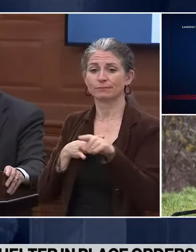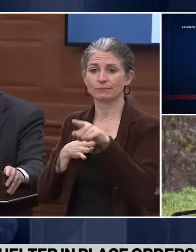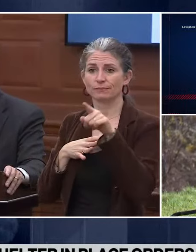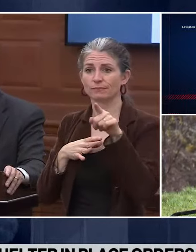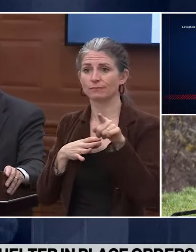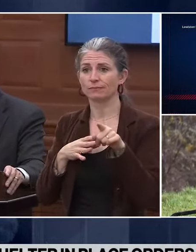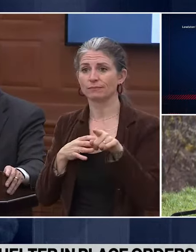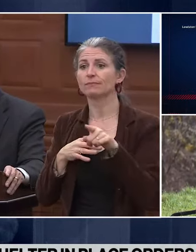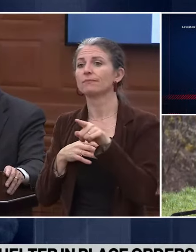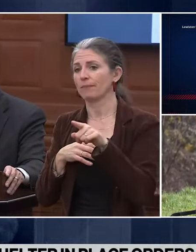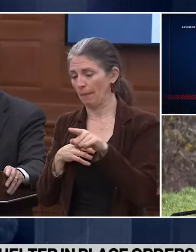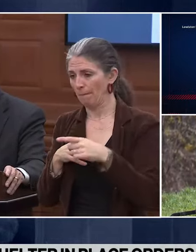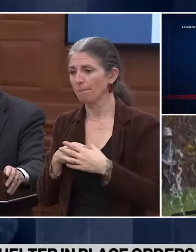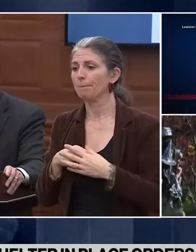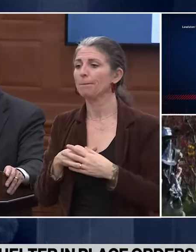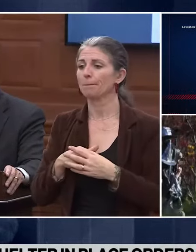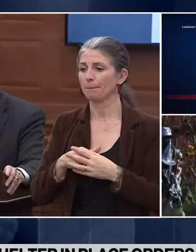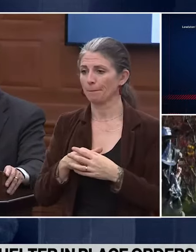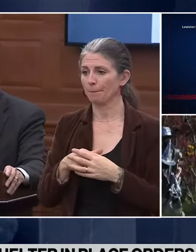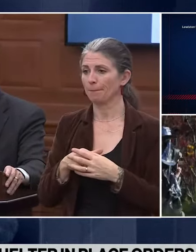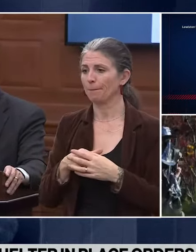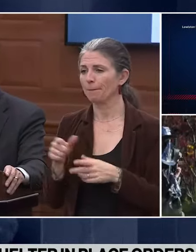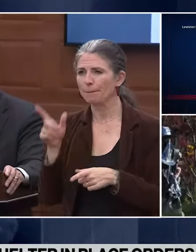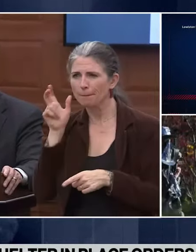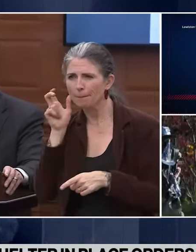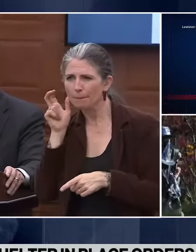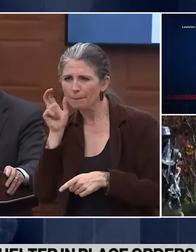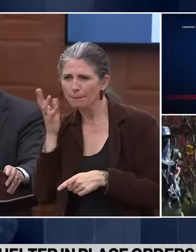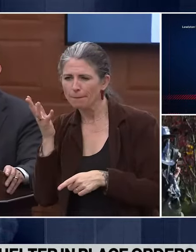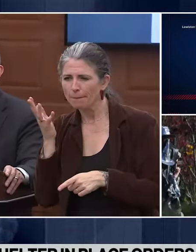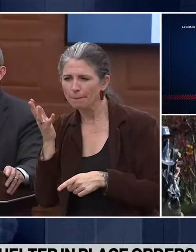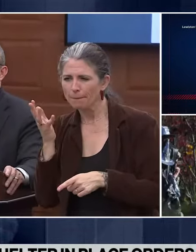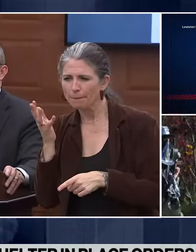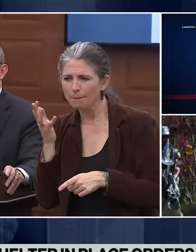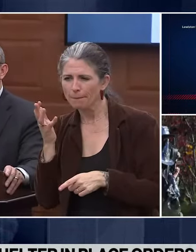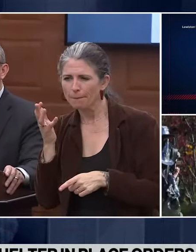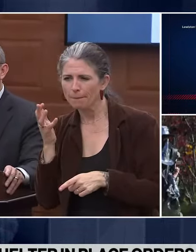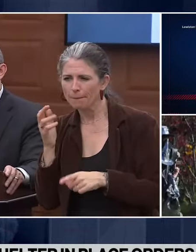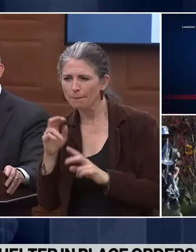WITH THESE PARTICULAR SEARCHES. YES, MA'AM. YOU KNOW, IT'S HARD TO GET